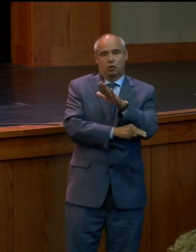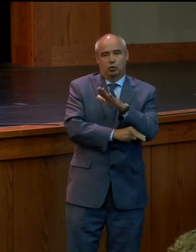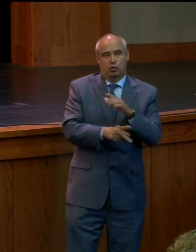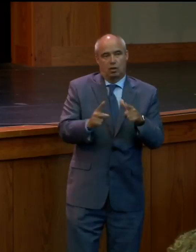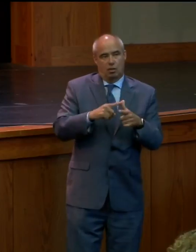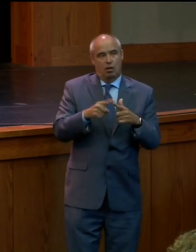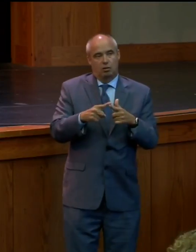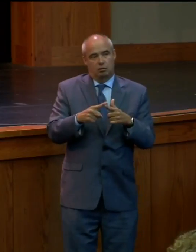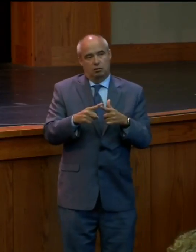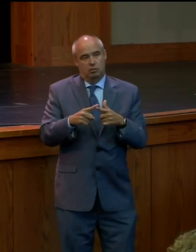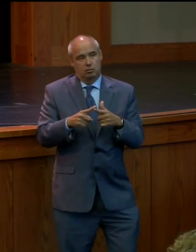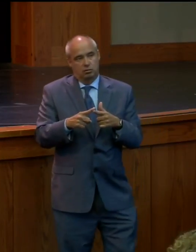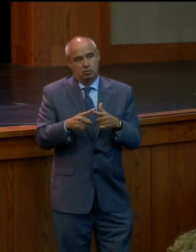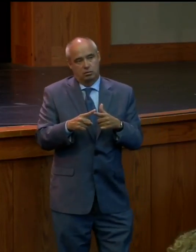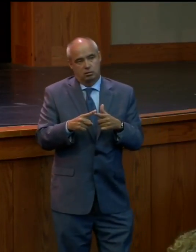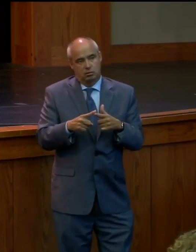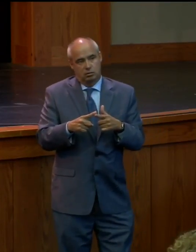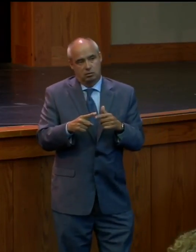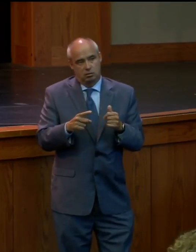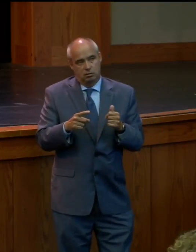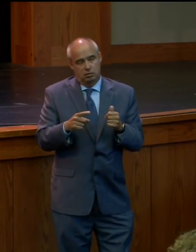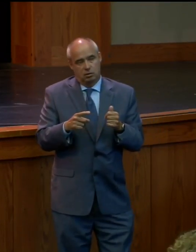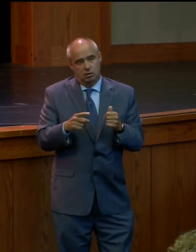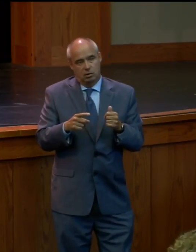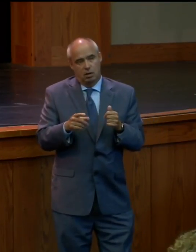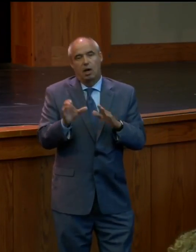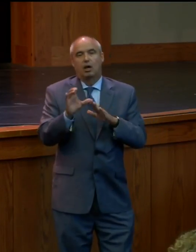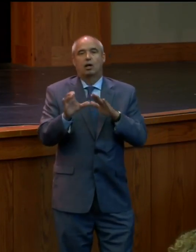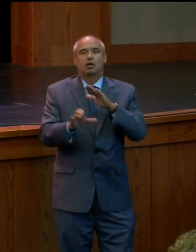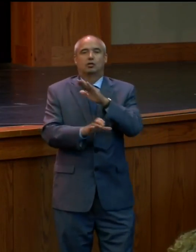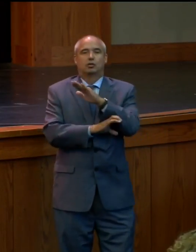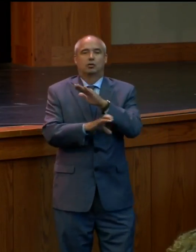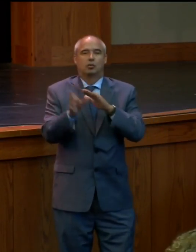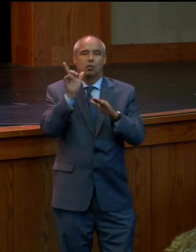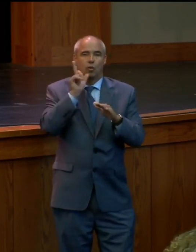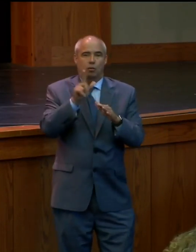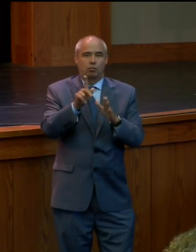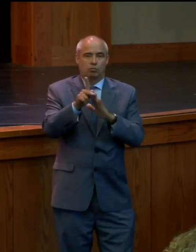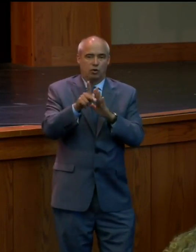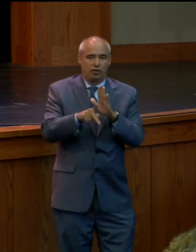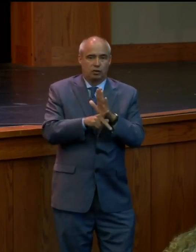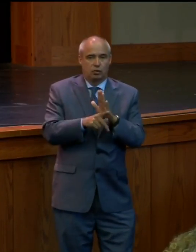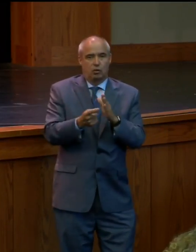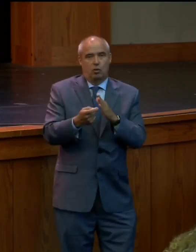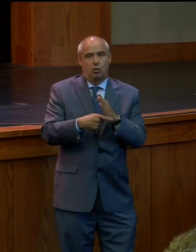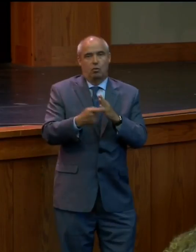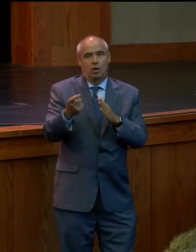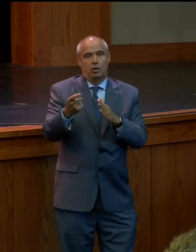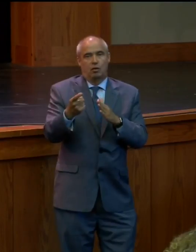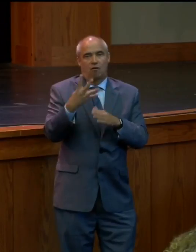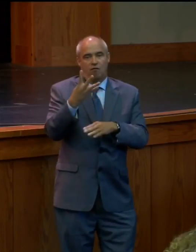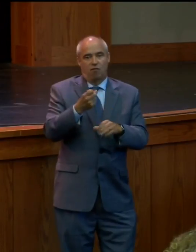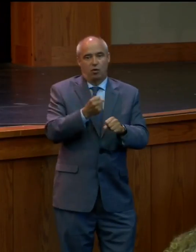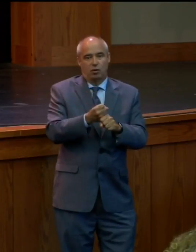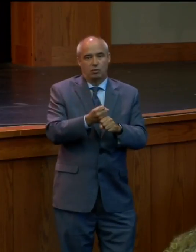AND THEN ALSO IN THE CONSTITUTION WOULD BE THIS PROVISION FOR AN AUTOMATIC FOUR YEARS. I PREFER SIX.